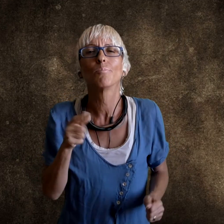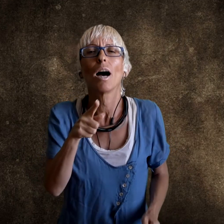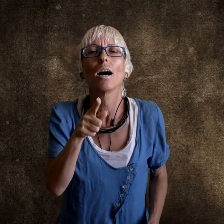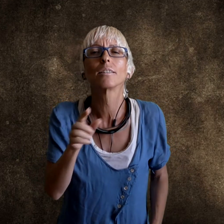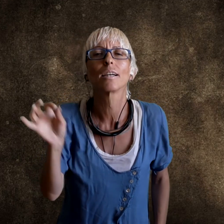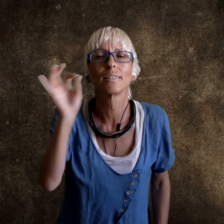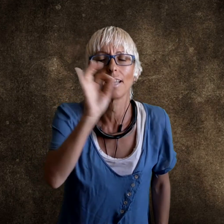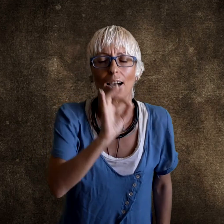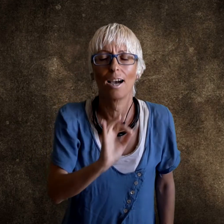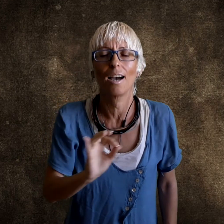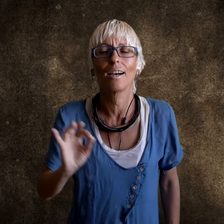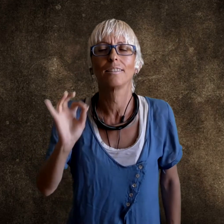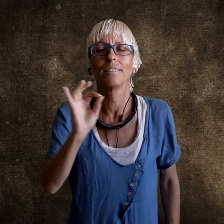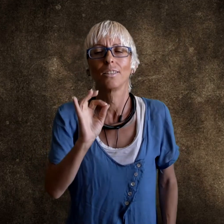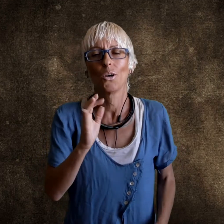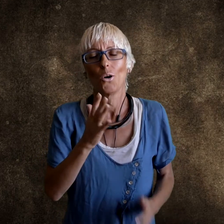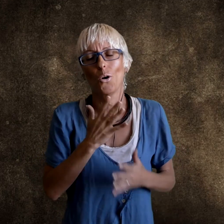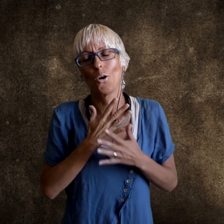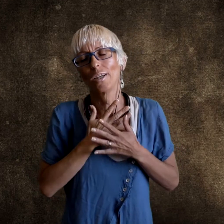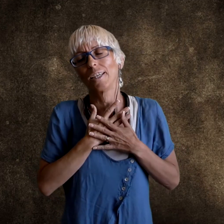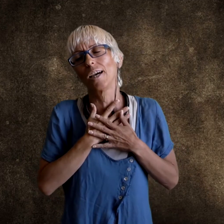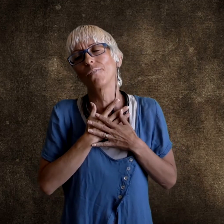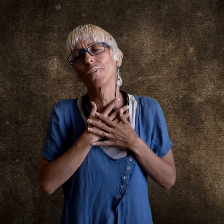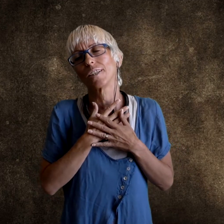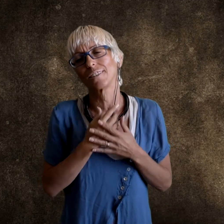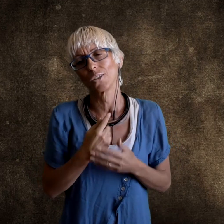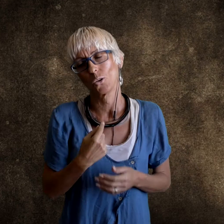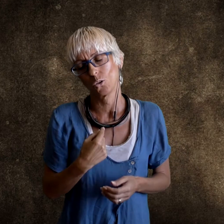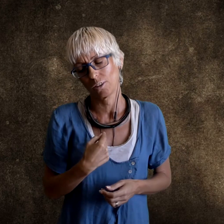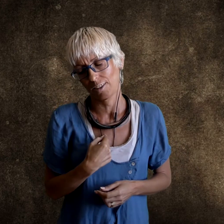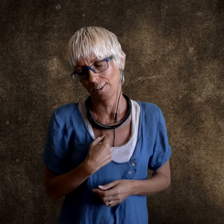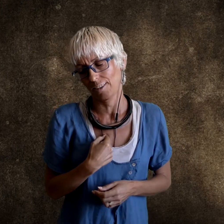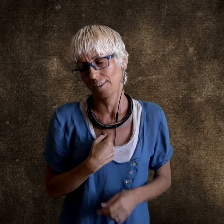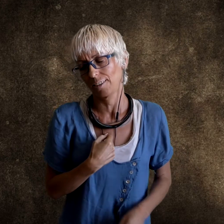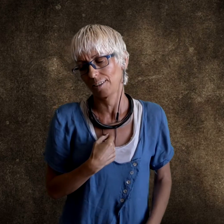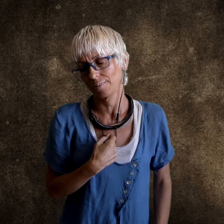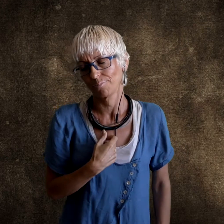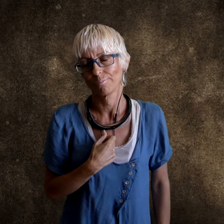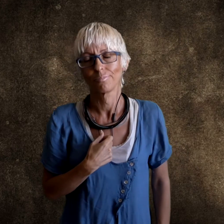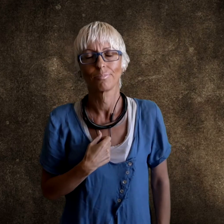if you still love me